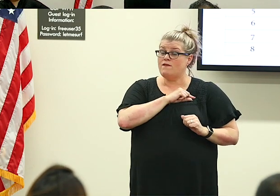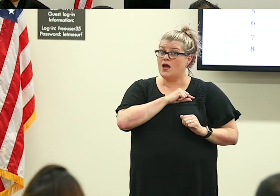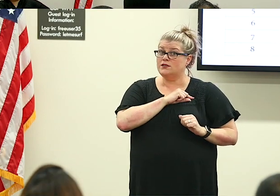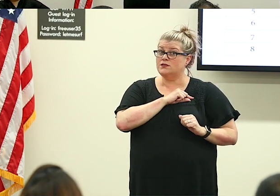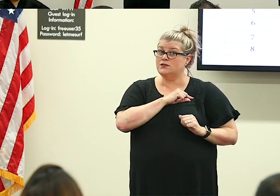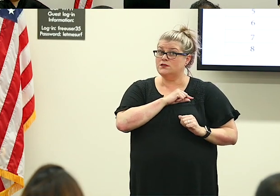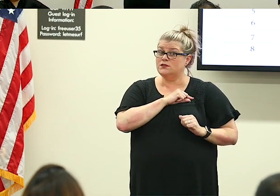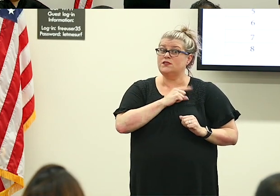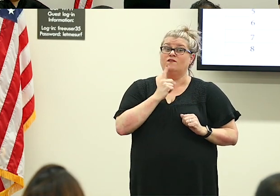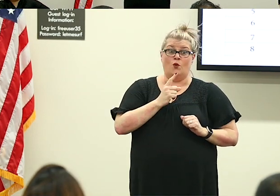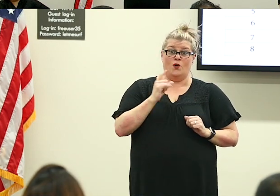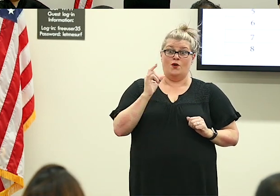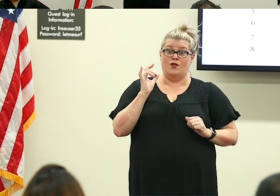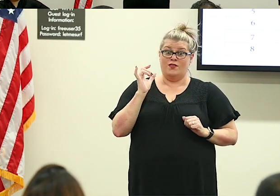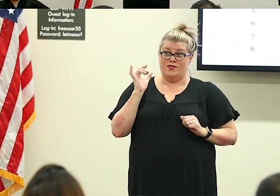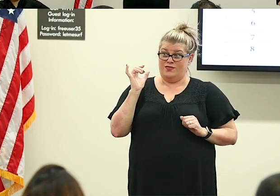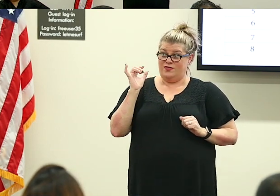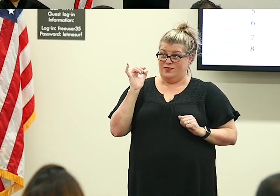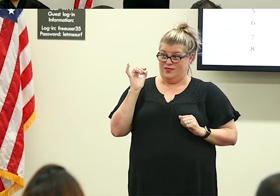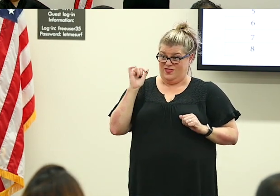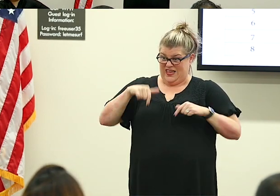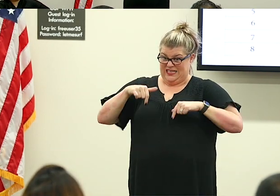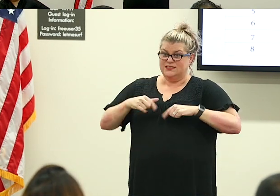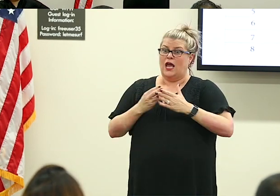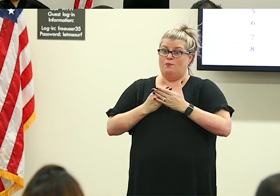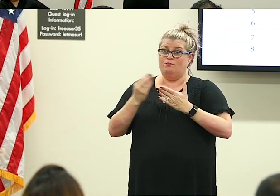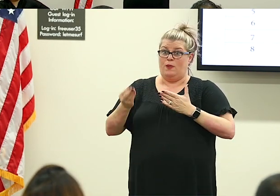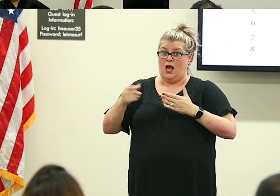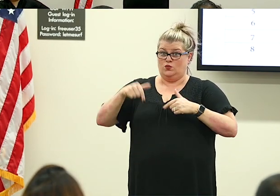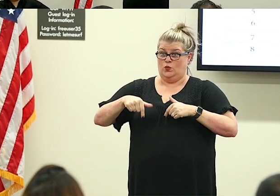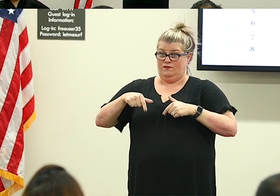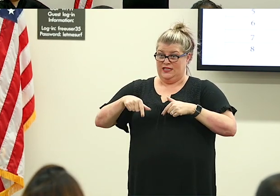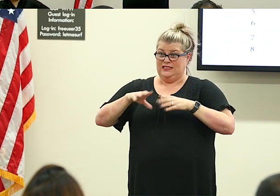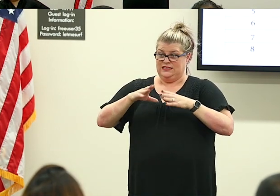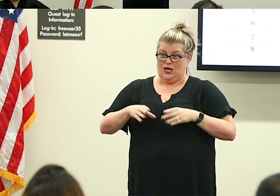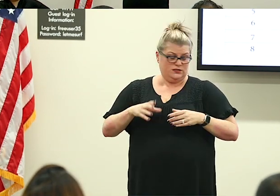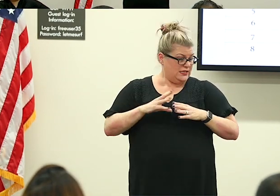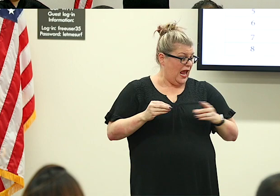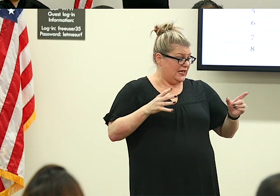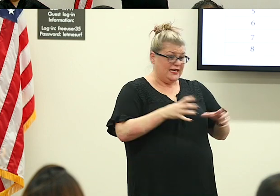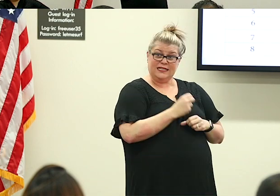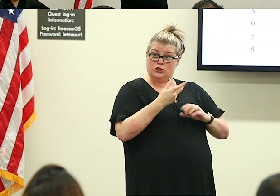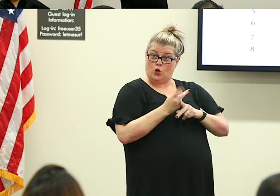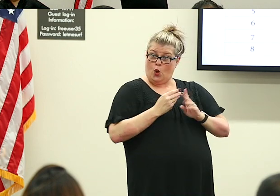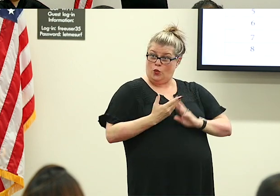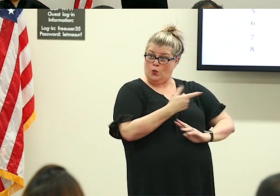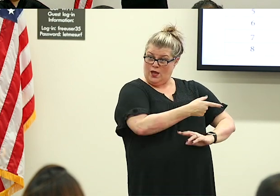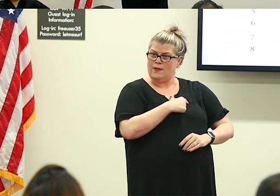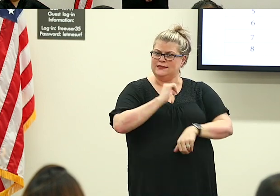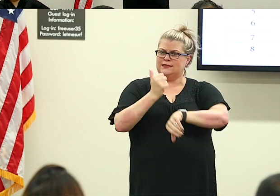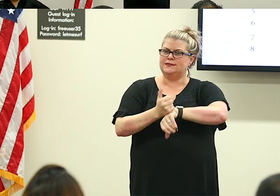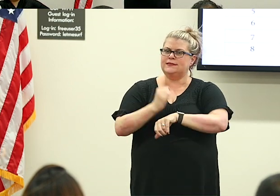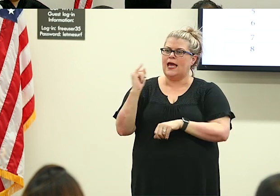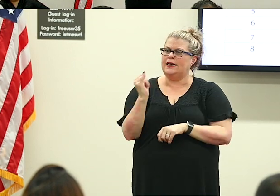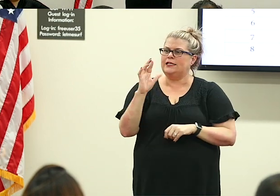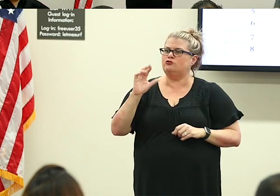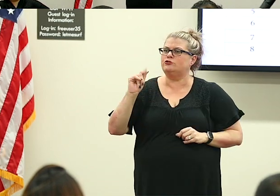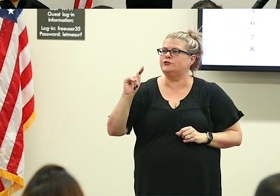and purchases one of these homes, will have a set interest rate. Is that correct? - That's right. Okay. - Yeah. Sure, go for it.